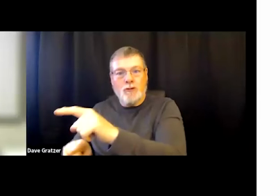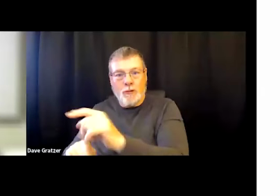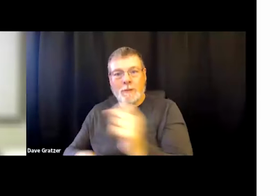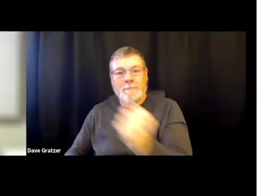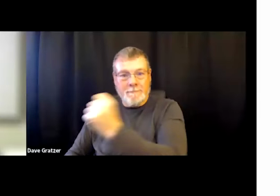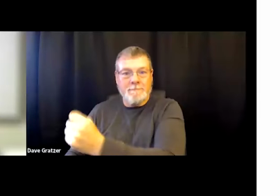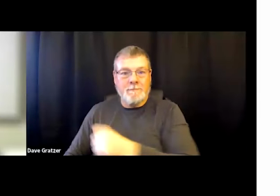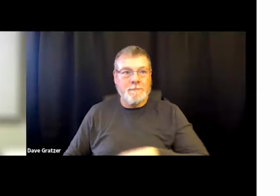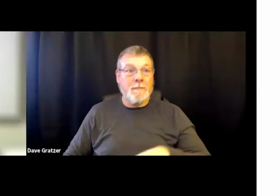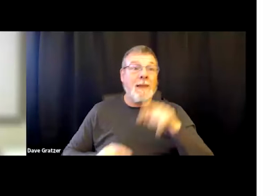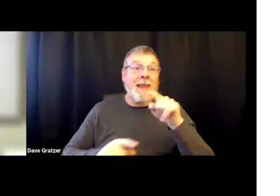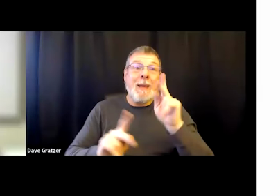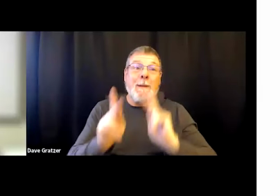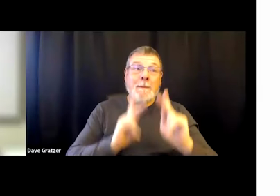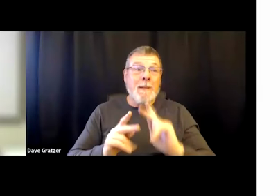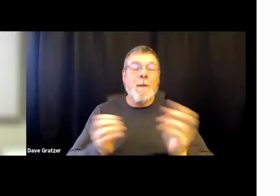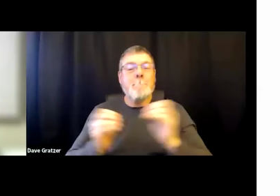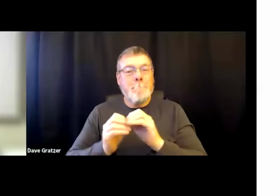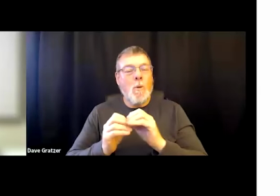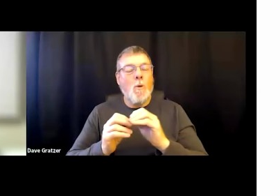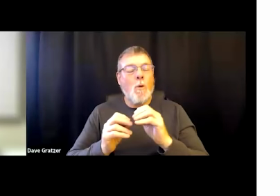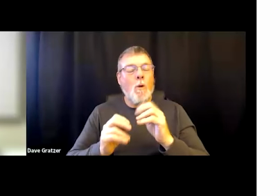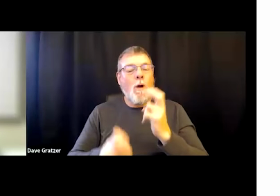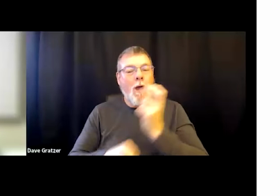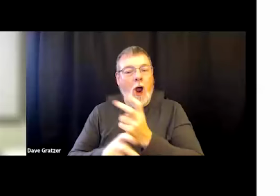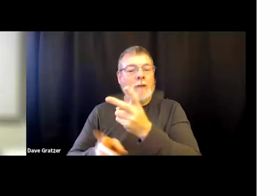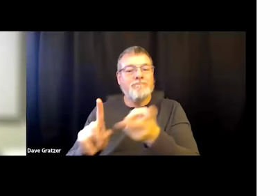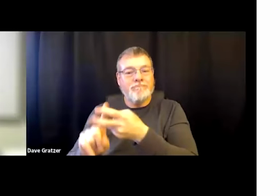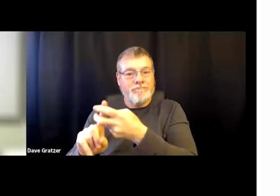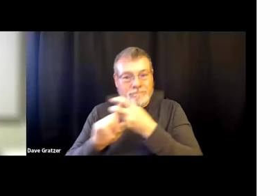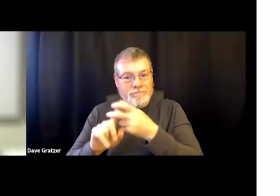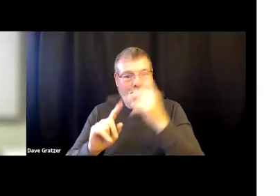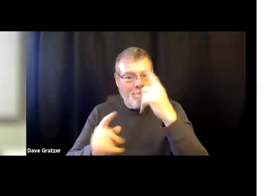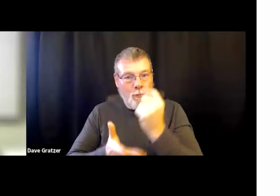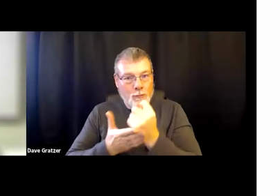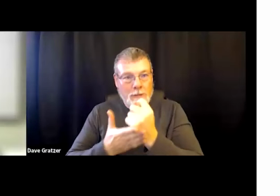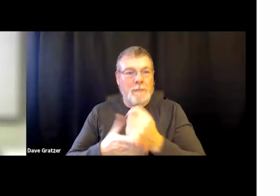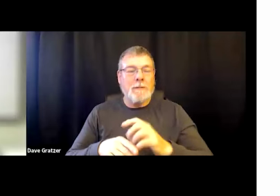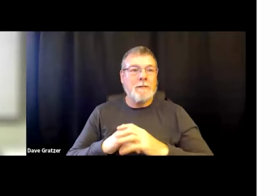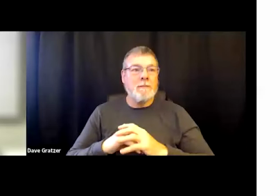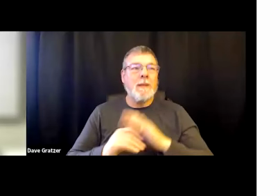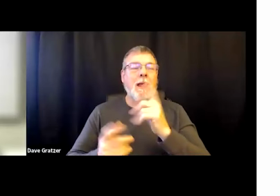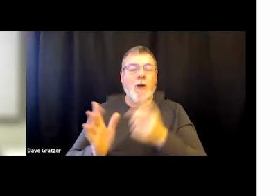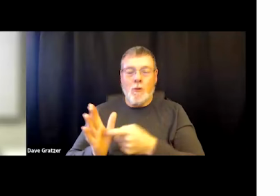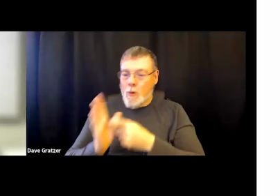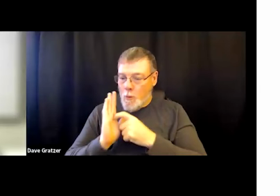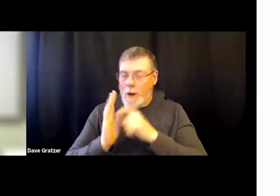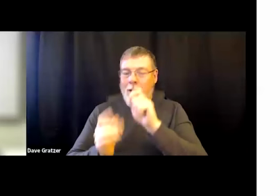These individuals oftentimes are more difficult to engage in treatment and require, you know, specific engagement strategies.